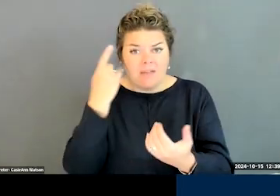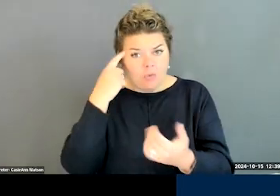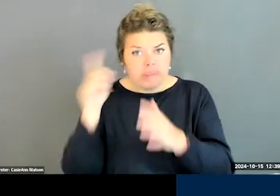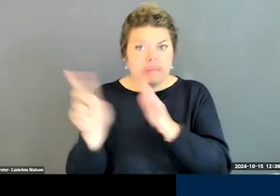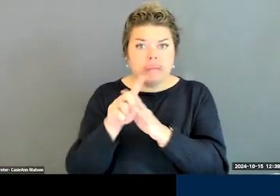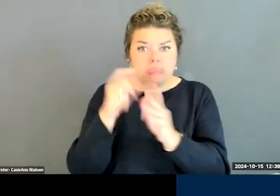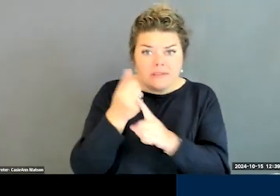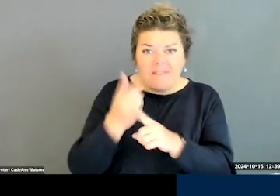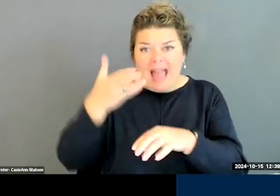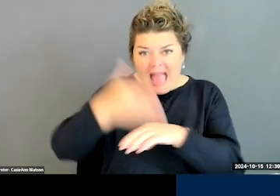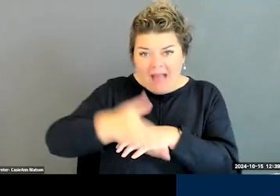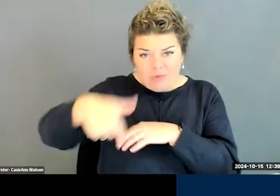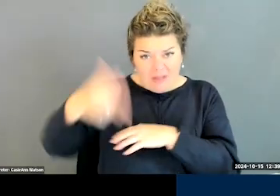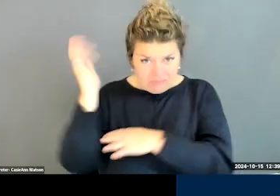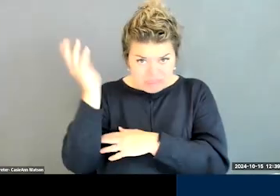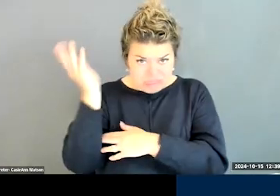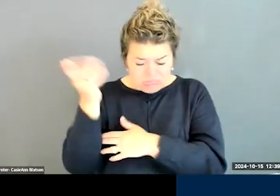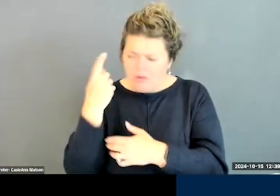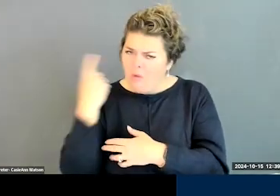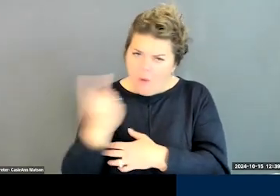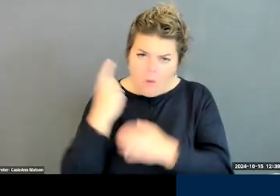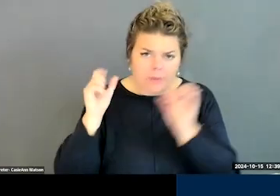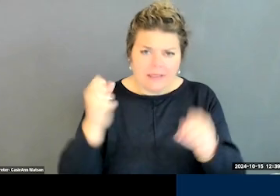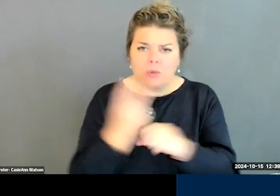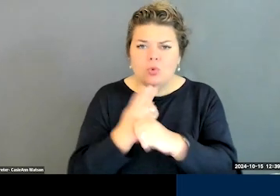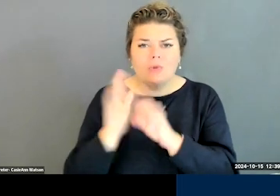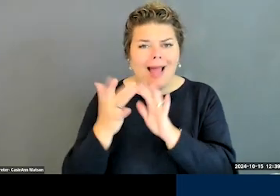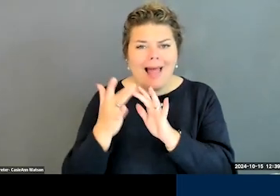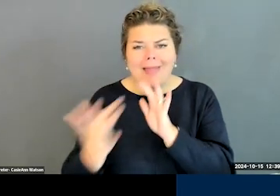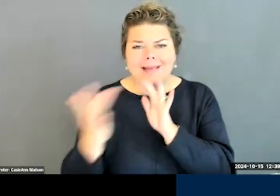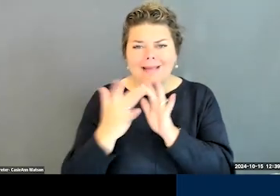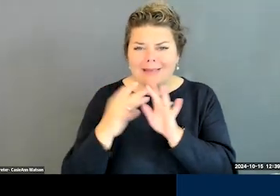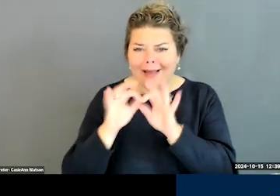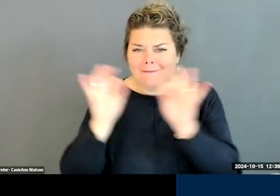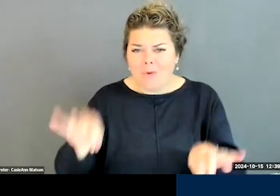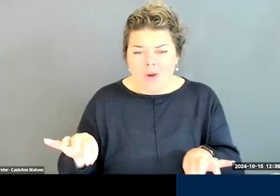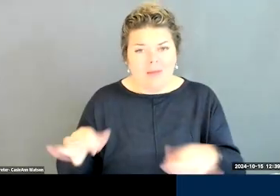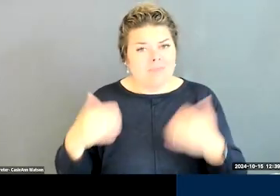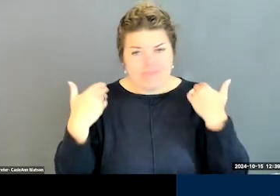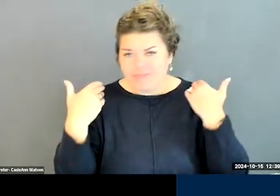after our presentation today, you can always use that online contact form to reach us and we'll be happy to help you.